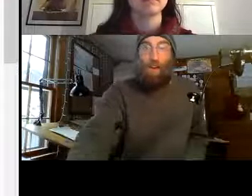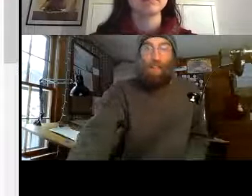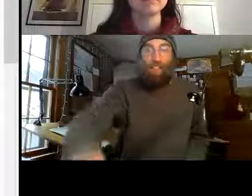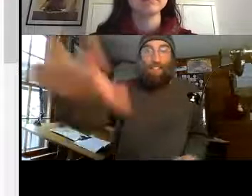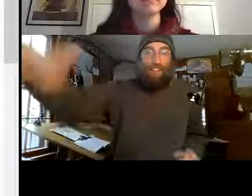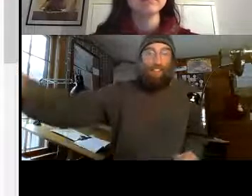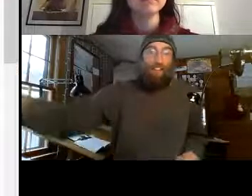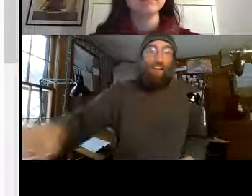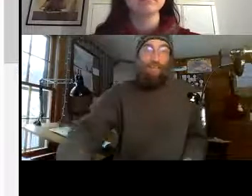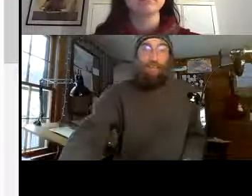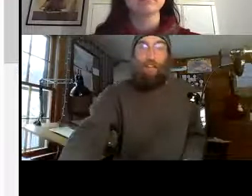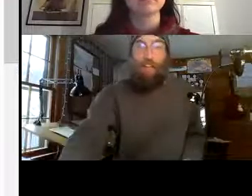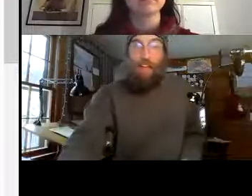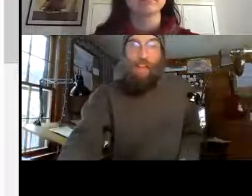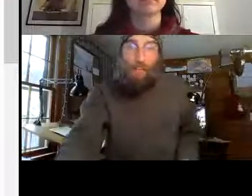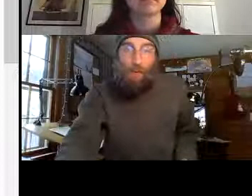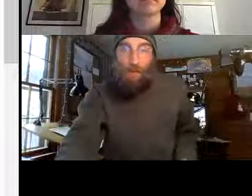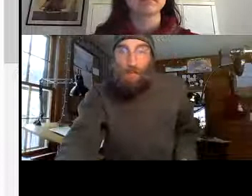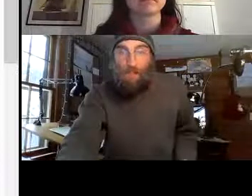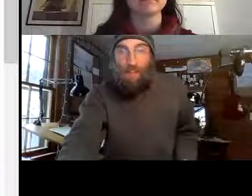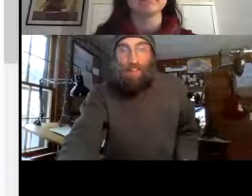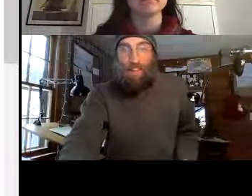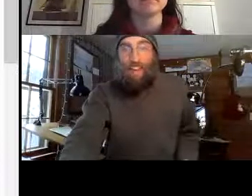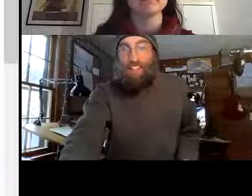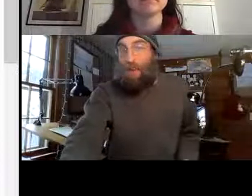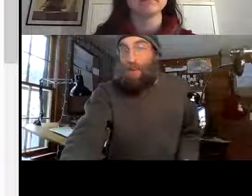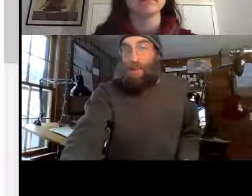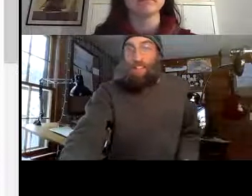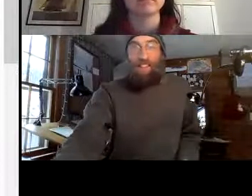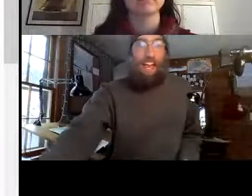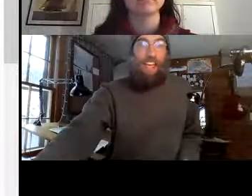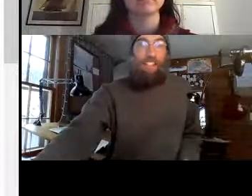beyond this tent in this hospital. And then, of course, the next step is taking